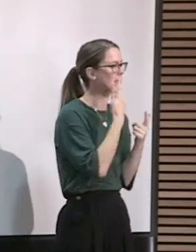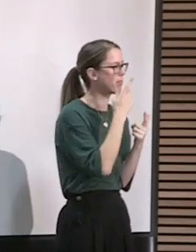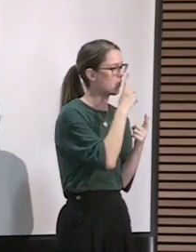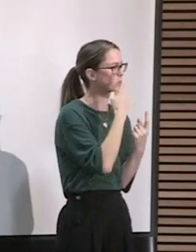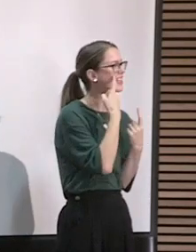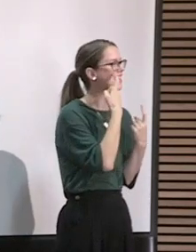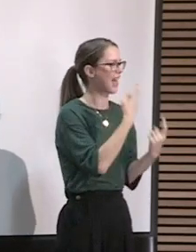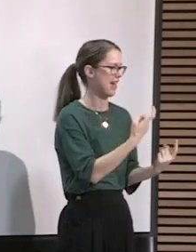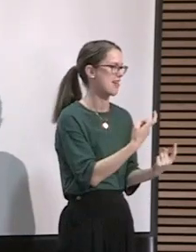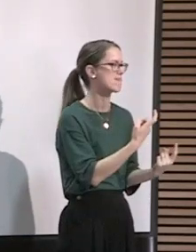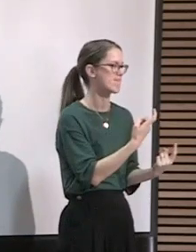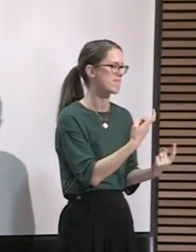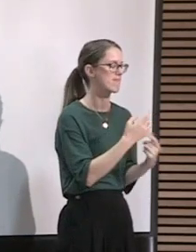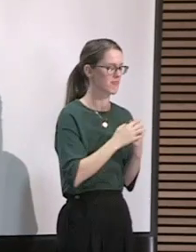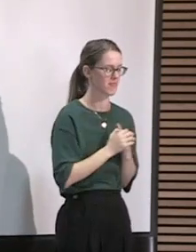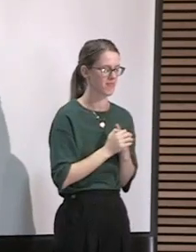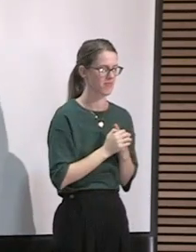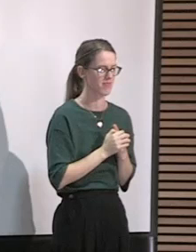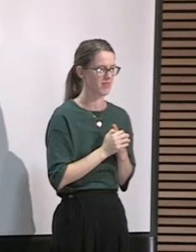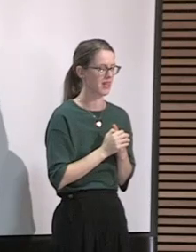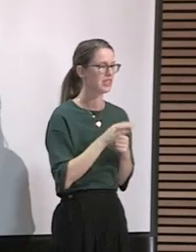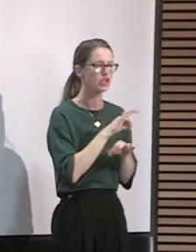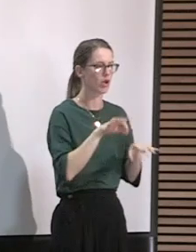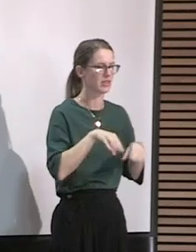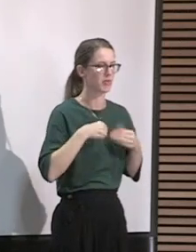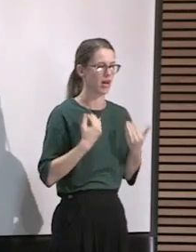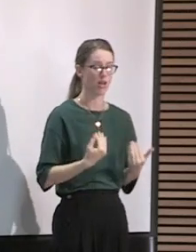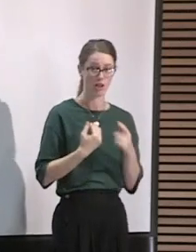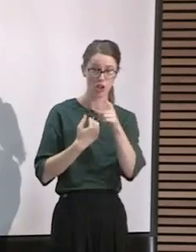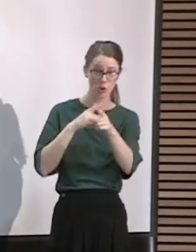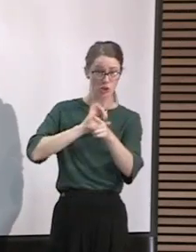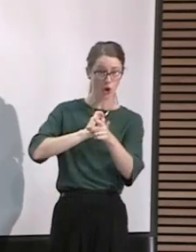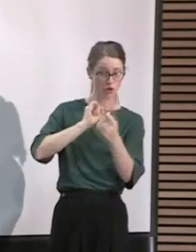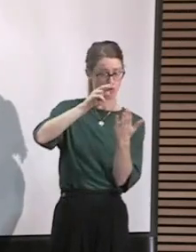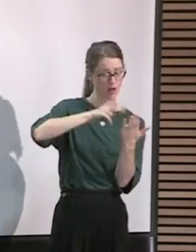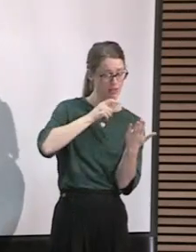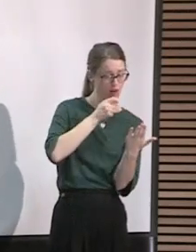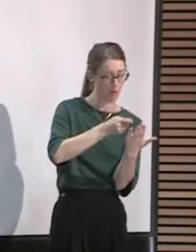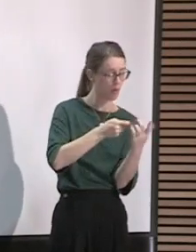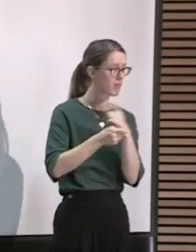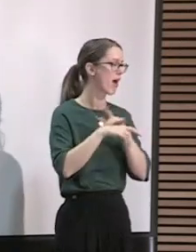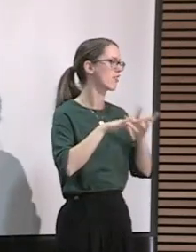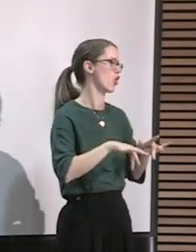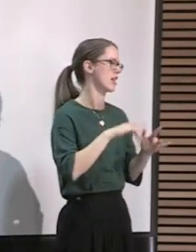inadequate. They are resulting in a standard of care for people with mental health